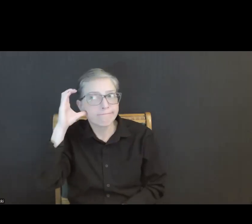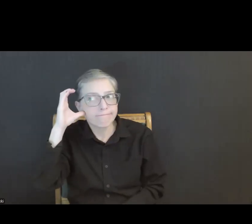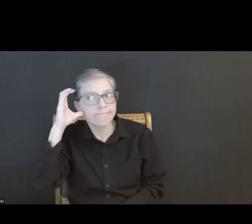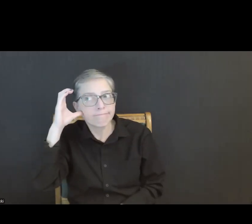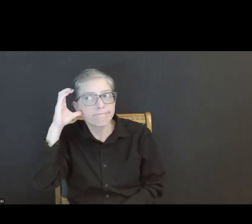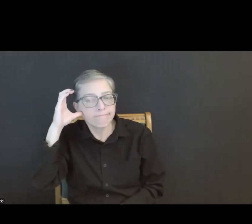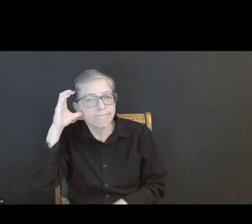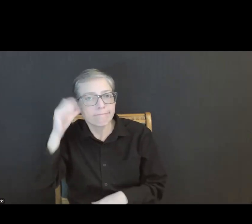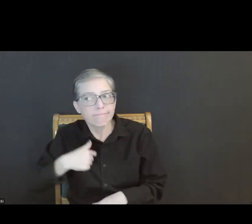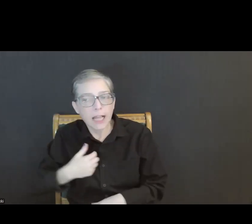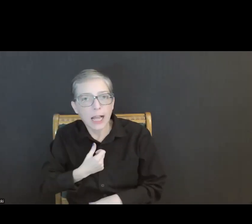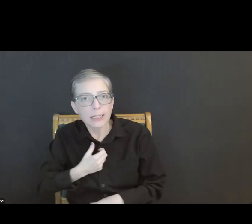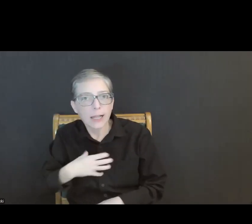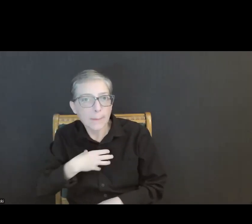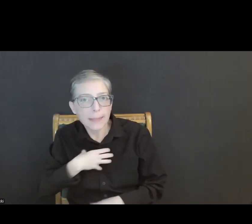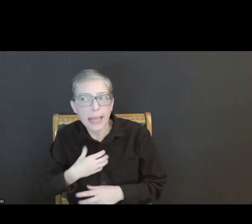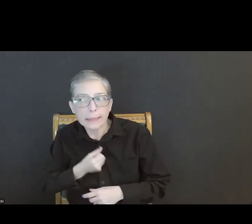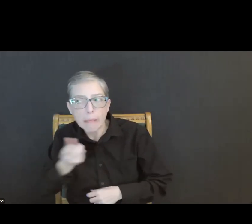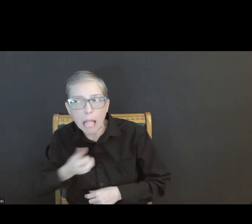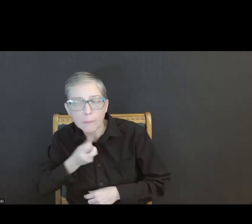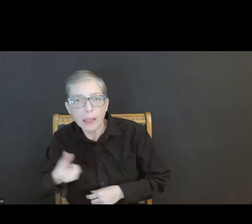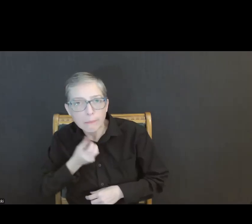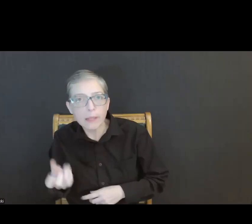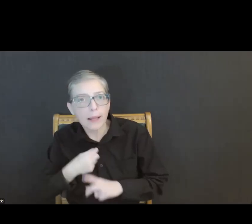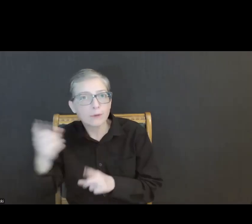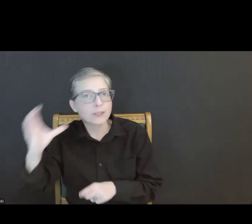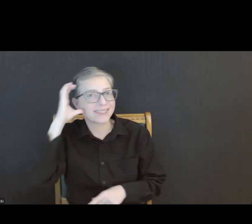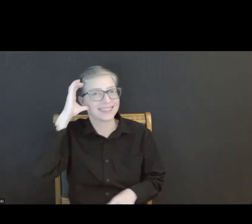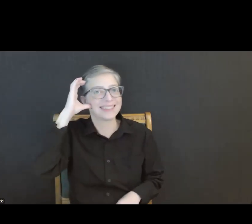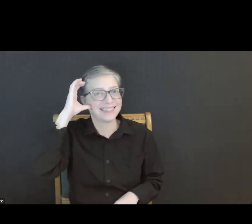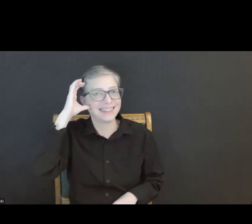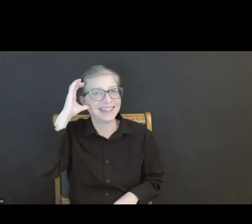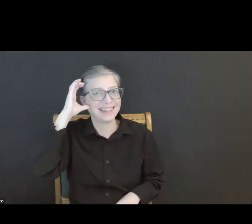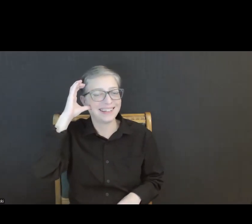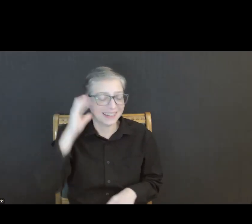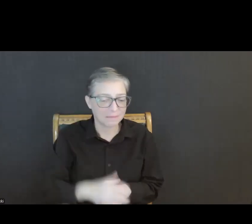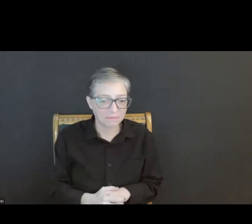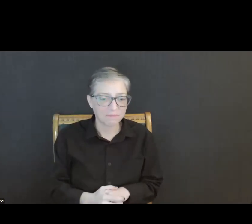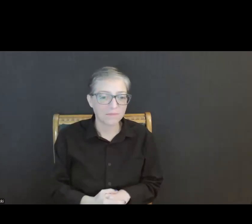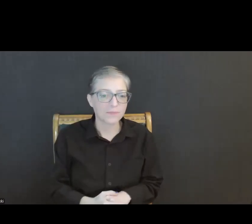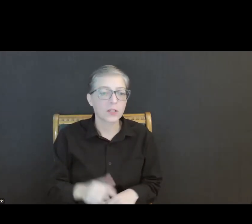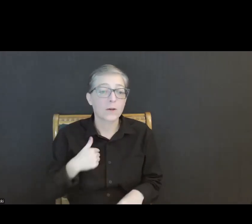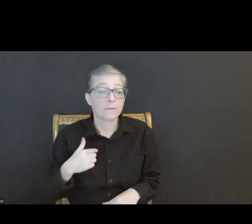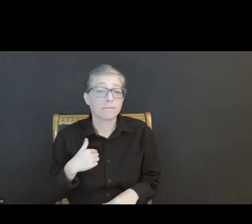need and you know what I noticed and so I am so thankful that this Brown Bag series um had an